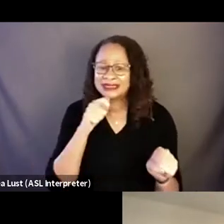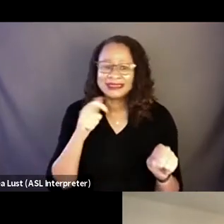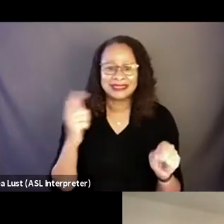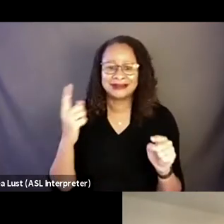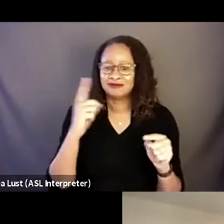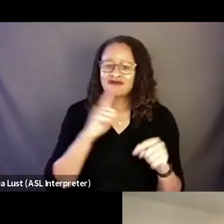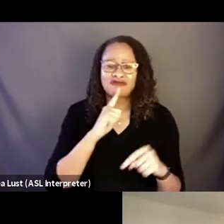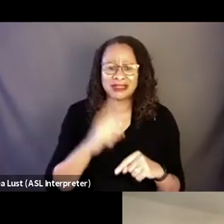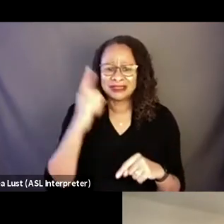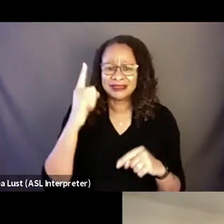they just made them look funnier.